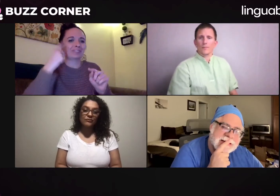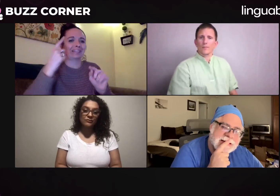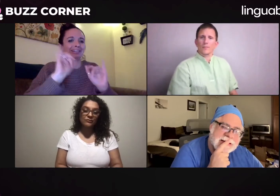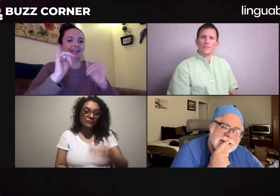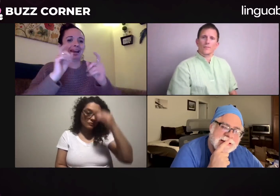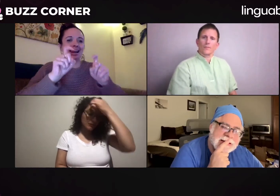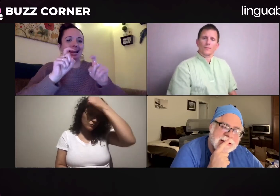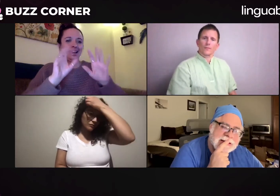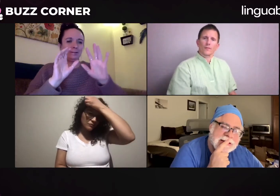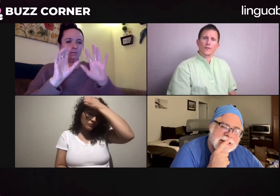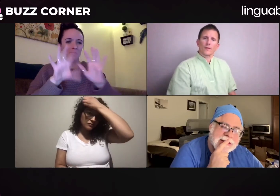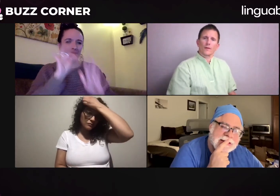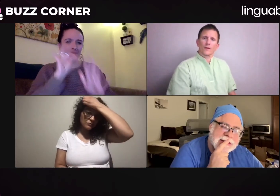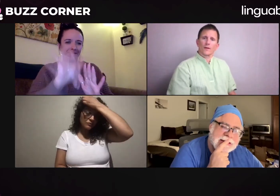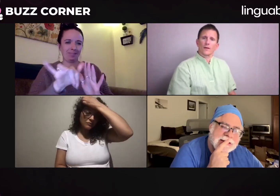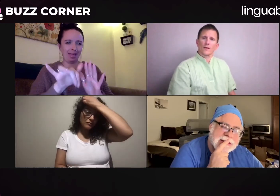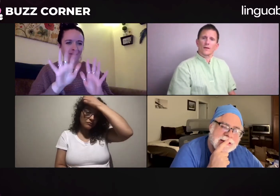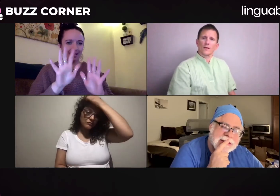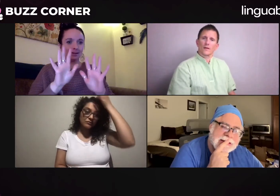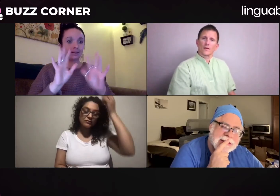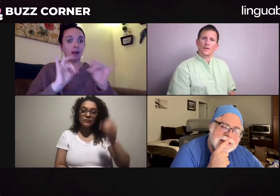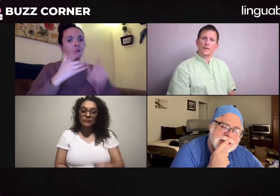And we want to keep that in mind as well.